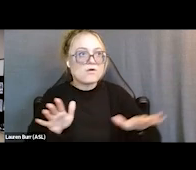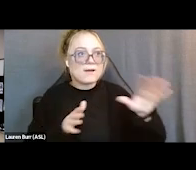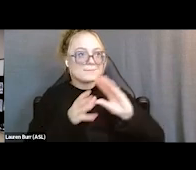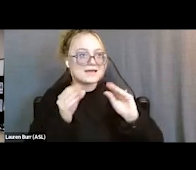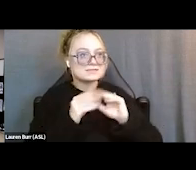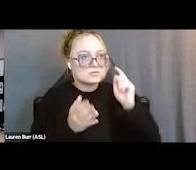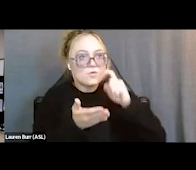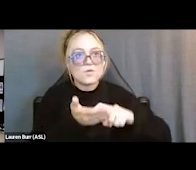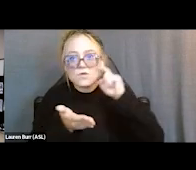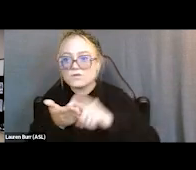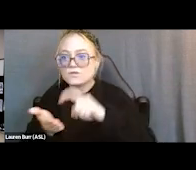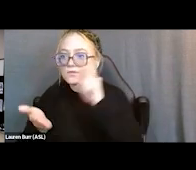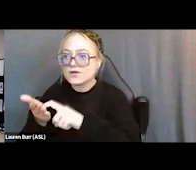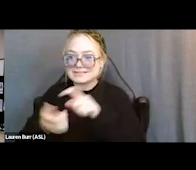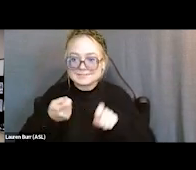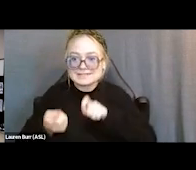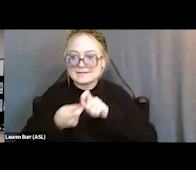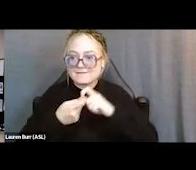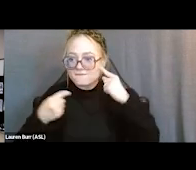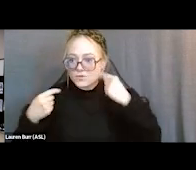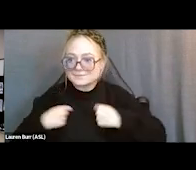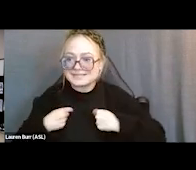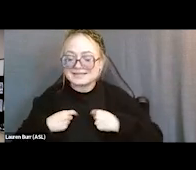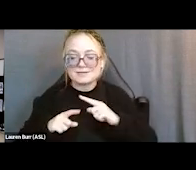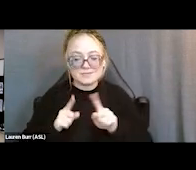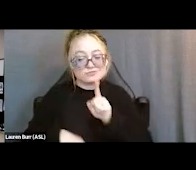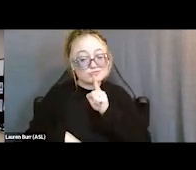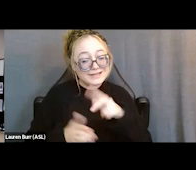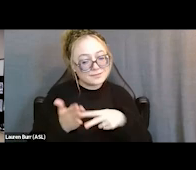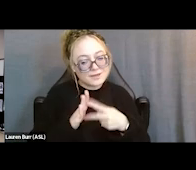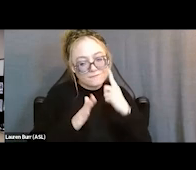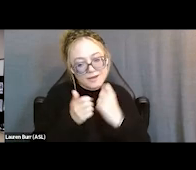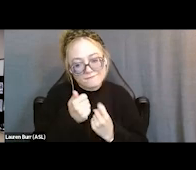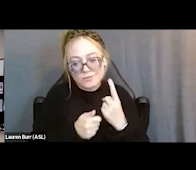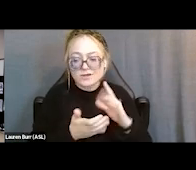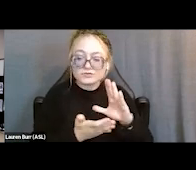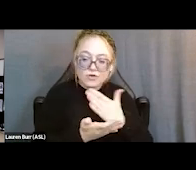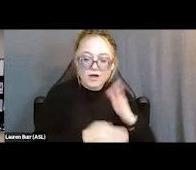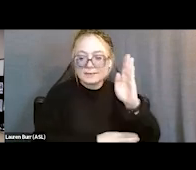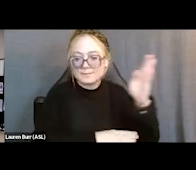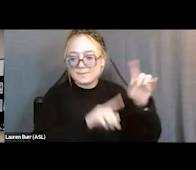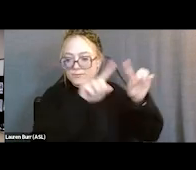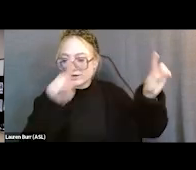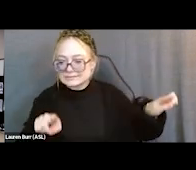in things that are meant for everybody, right? Like songs, billboards, commercials, things like that.